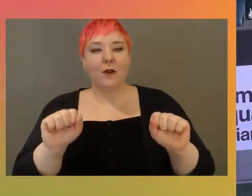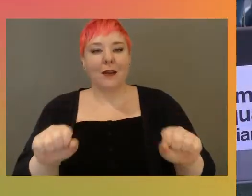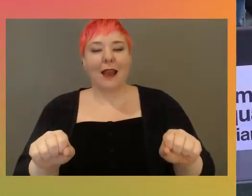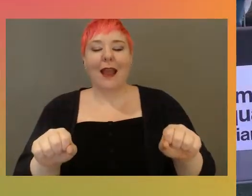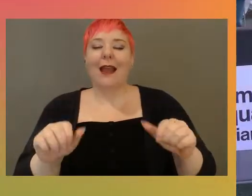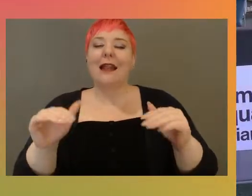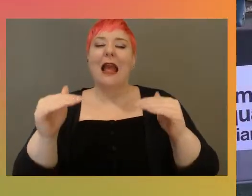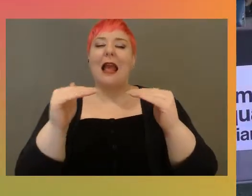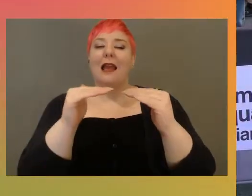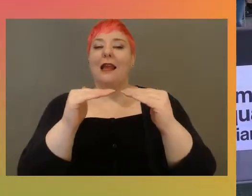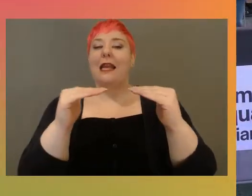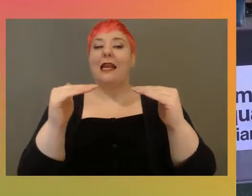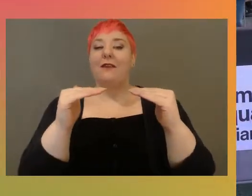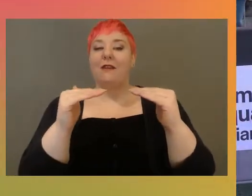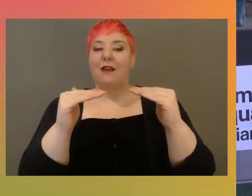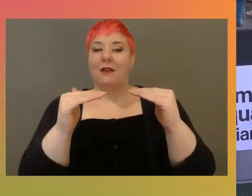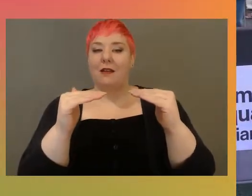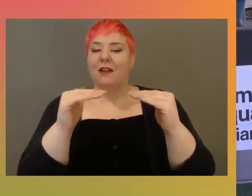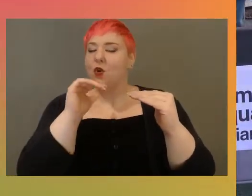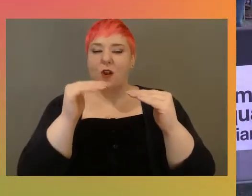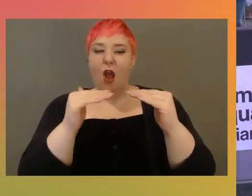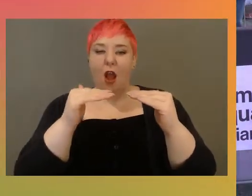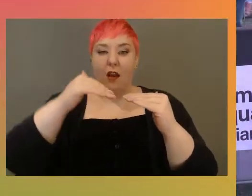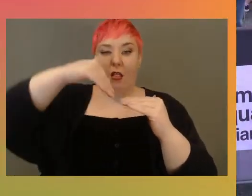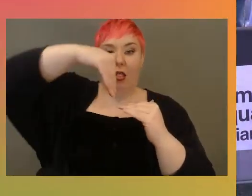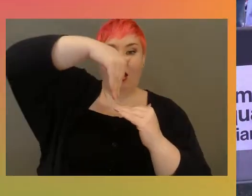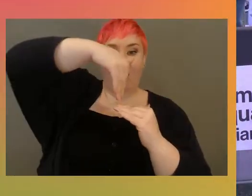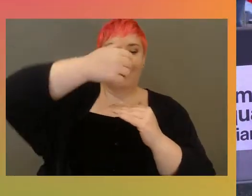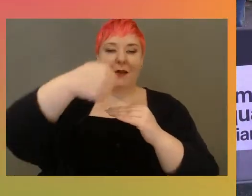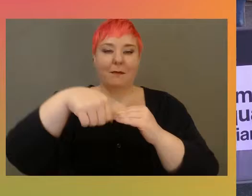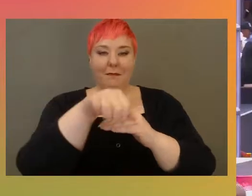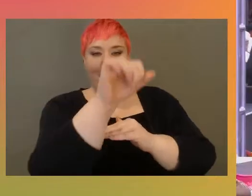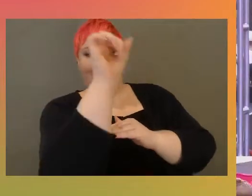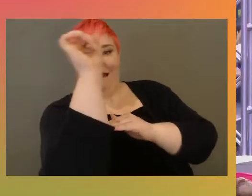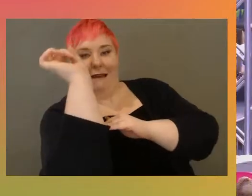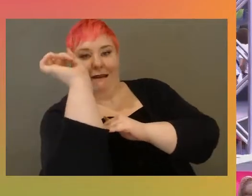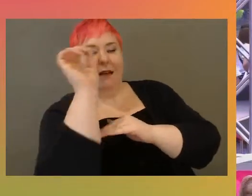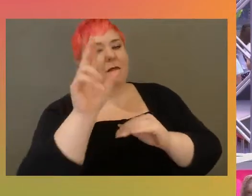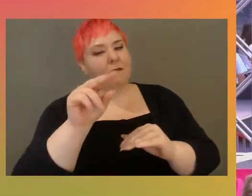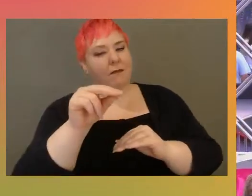FORWARD, THEN CLOSE YOUR EYES.